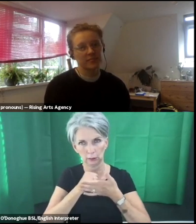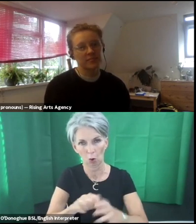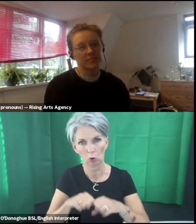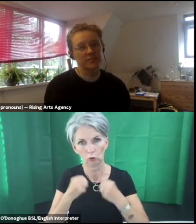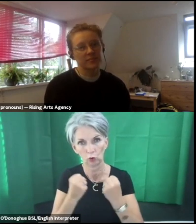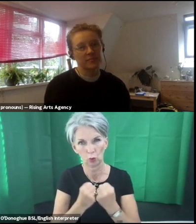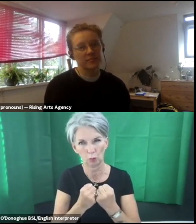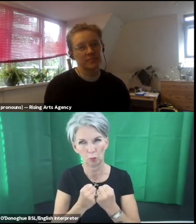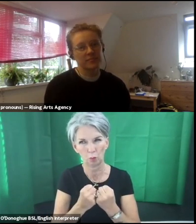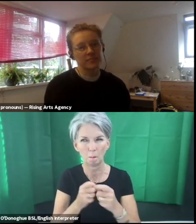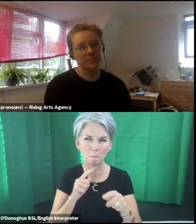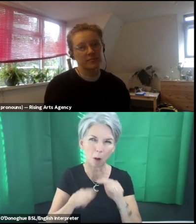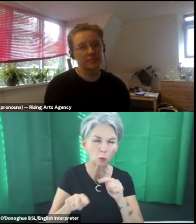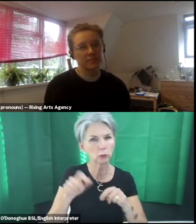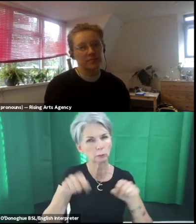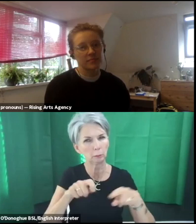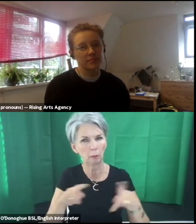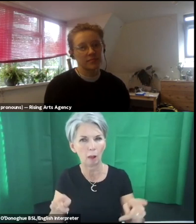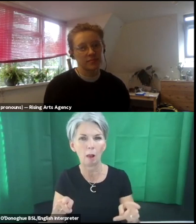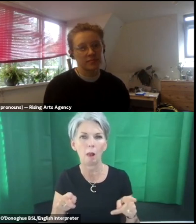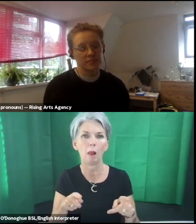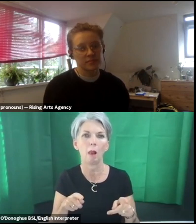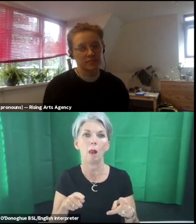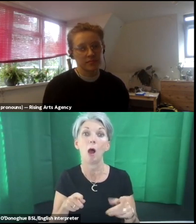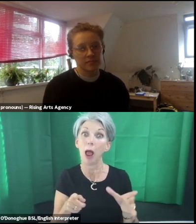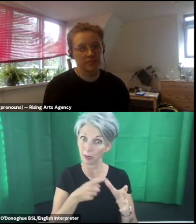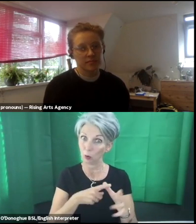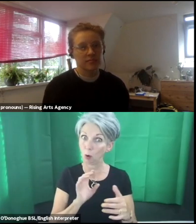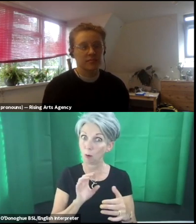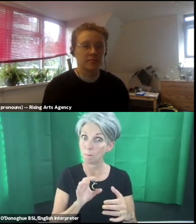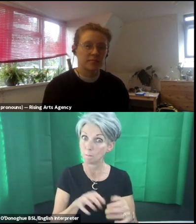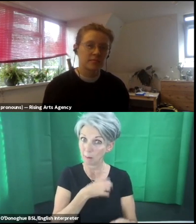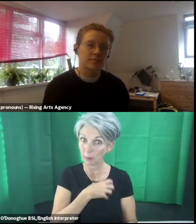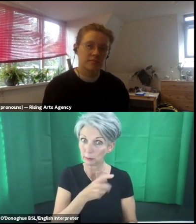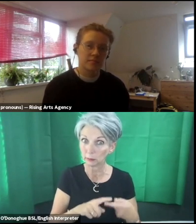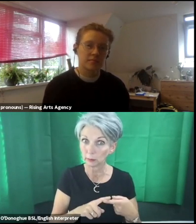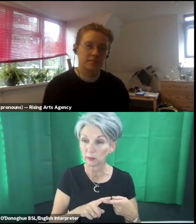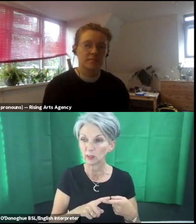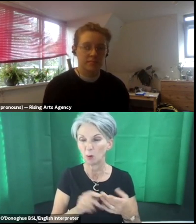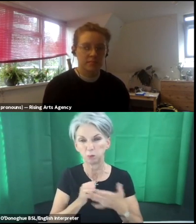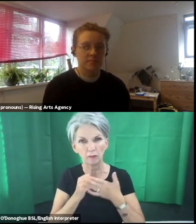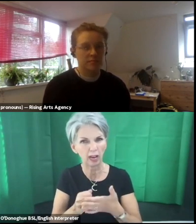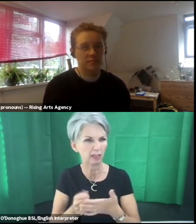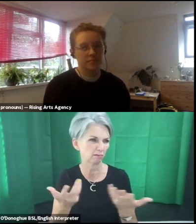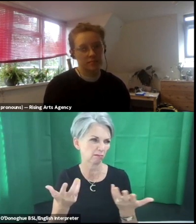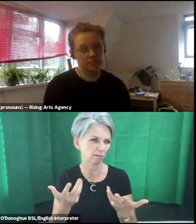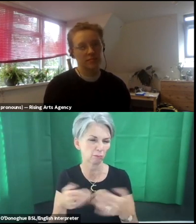most people in that group, or a large number of people in that group are ACORN members- provide mutual aid and support to people that have got housing crises.